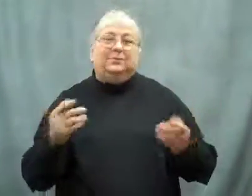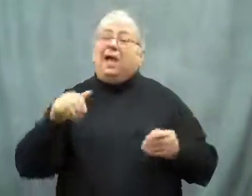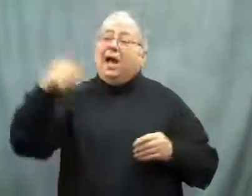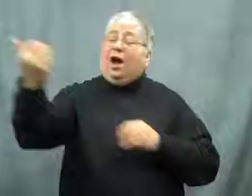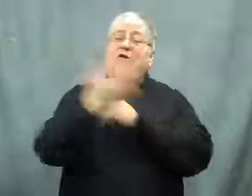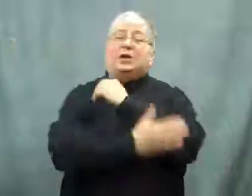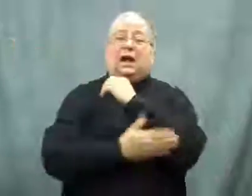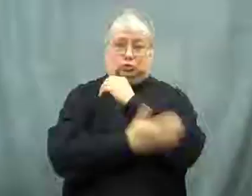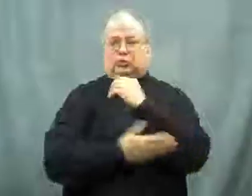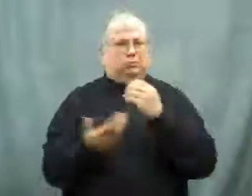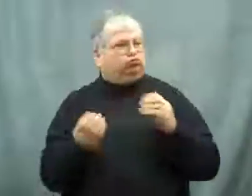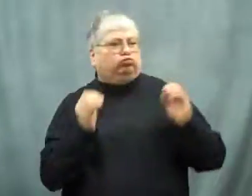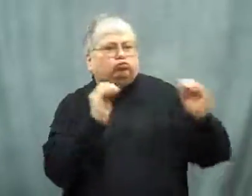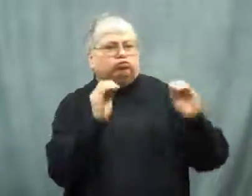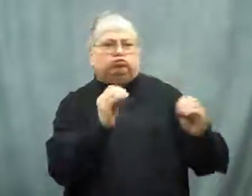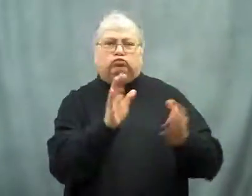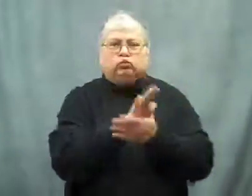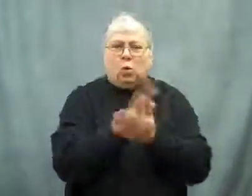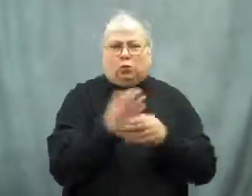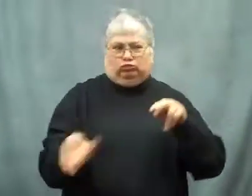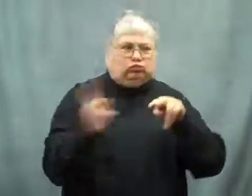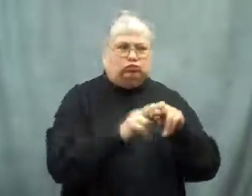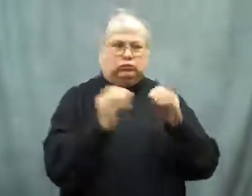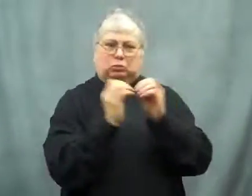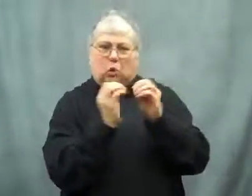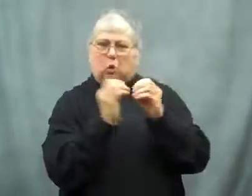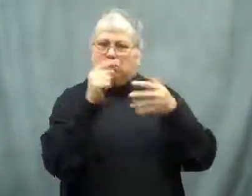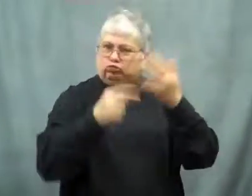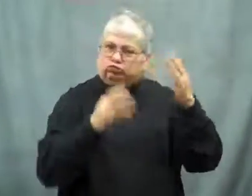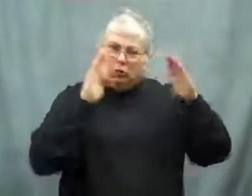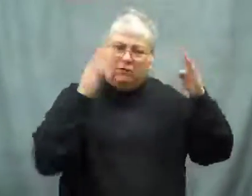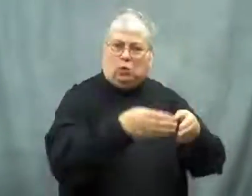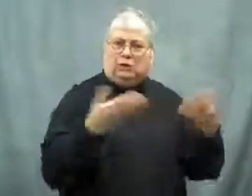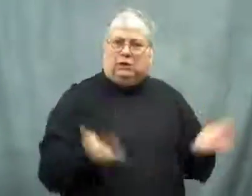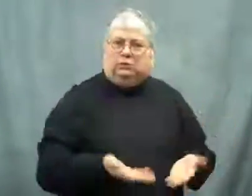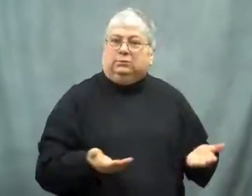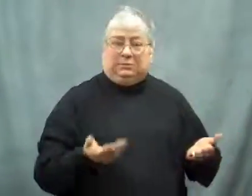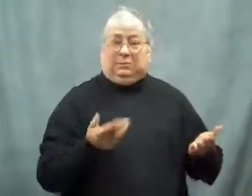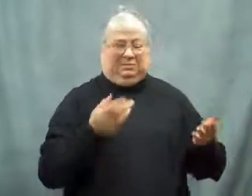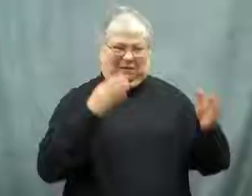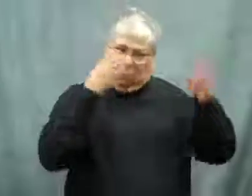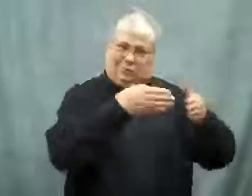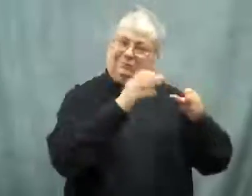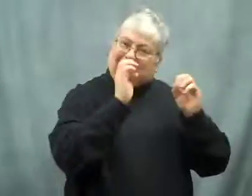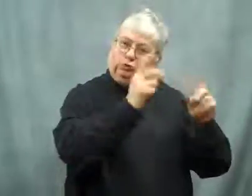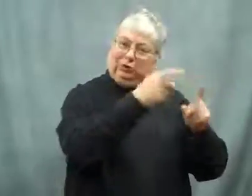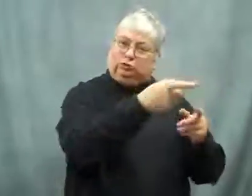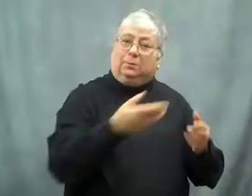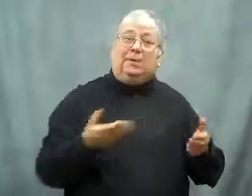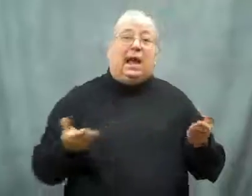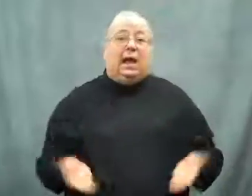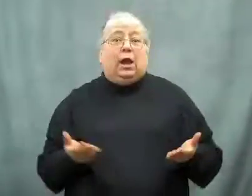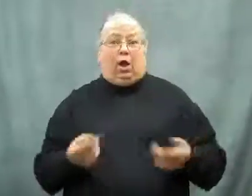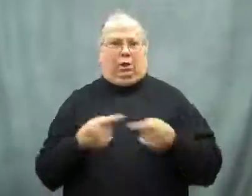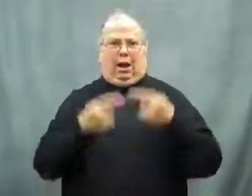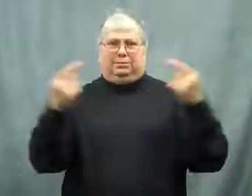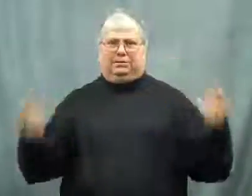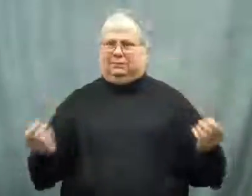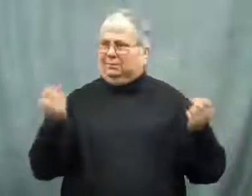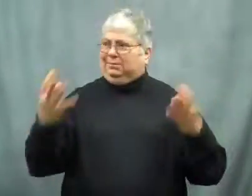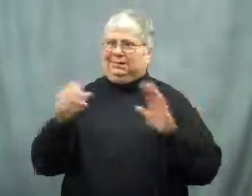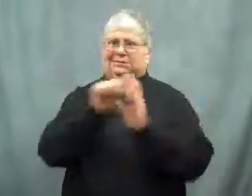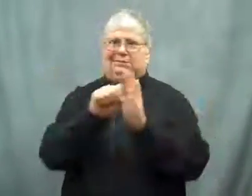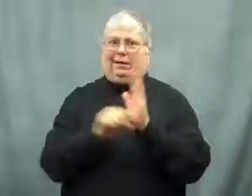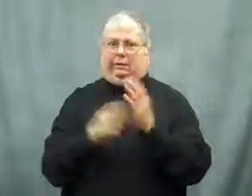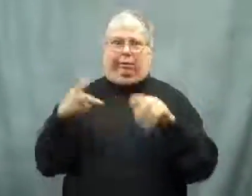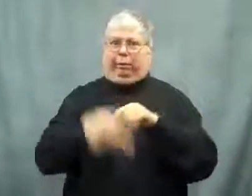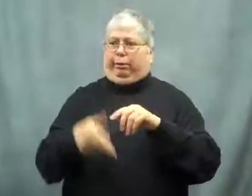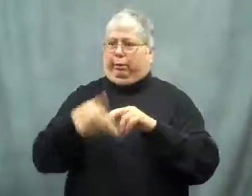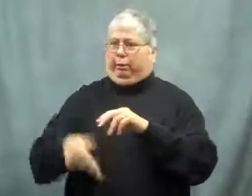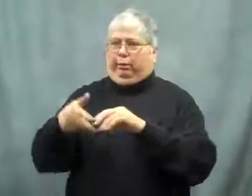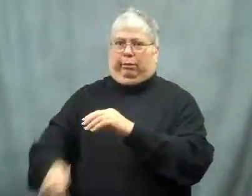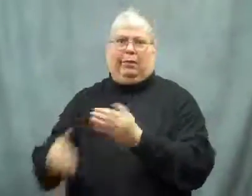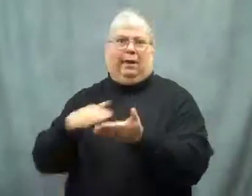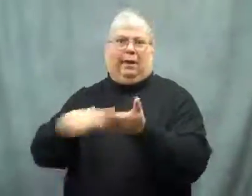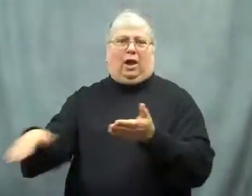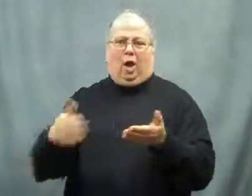Other countries focus on education.